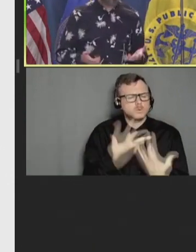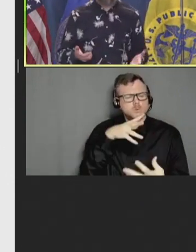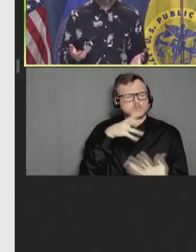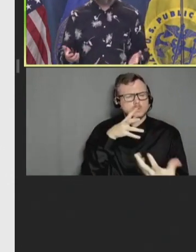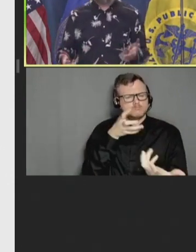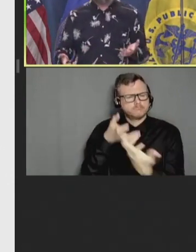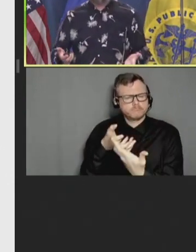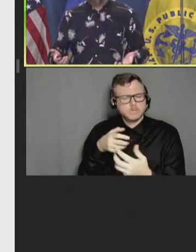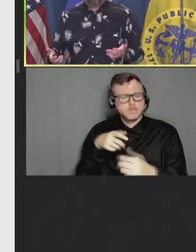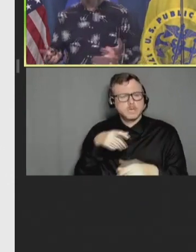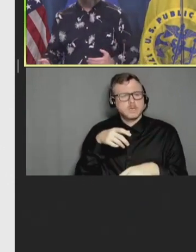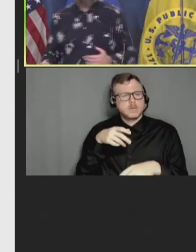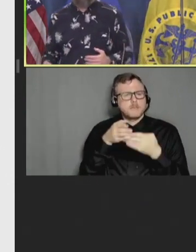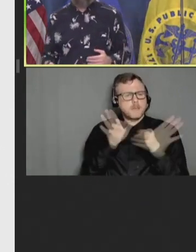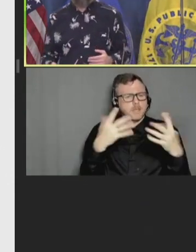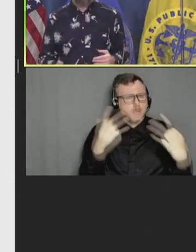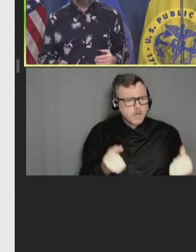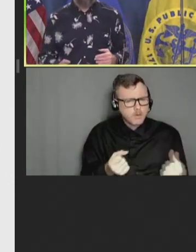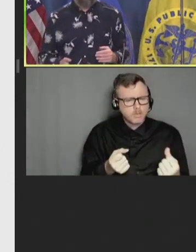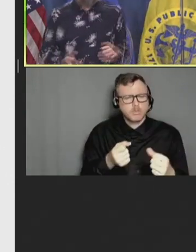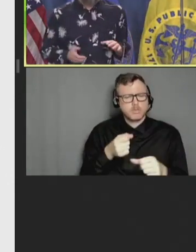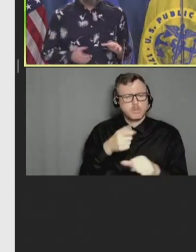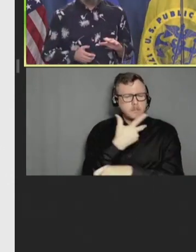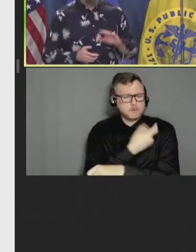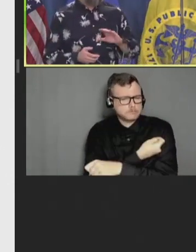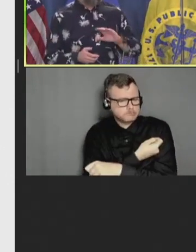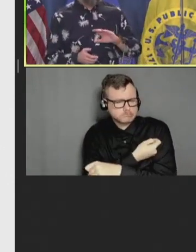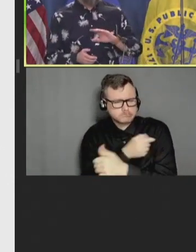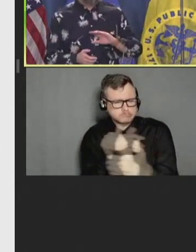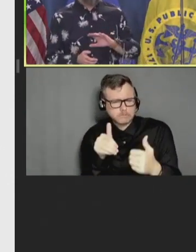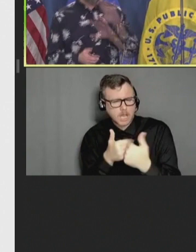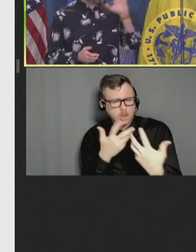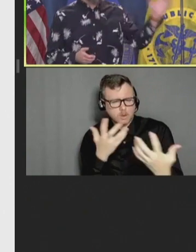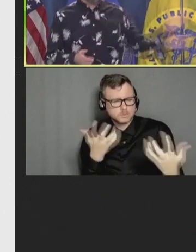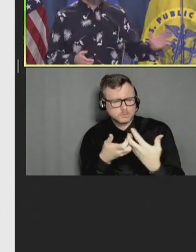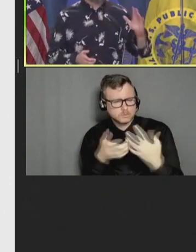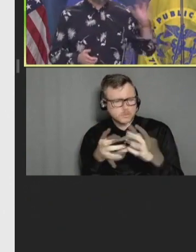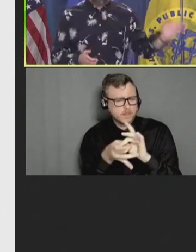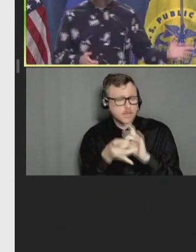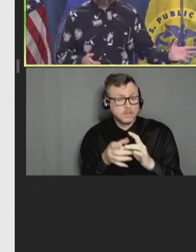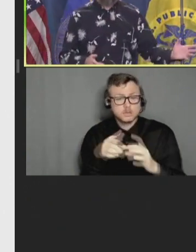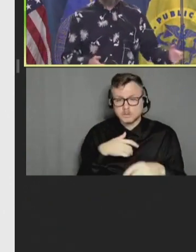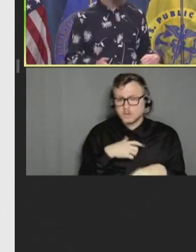that play into the role of immunizations? So, really trying to think of these broad strokes.